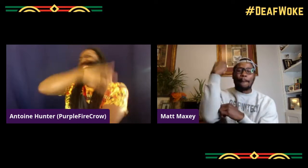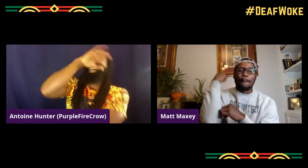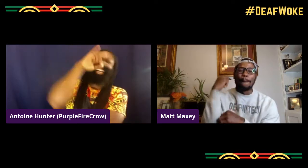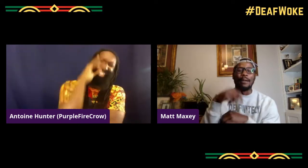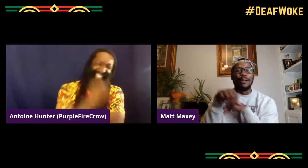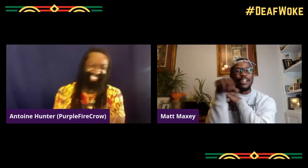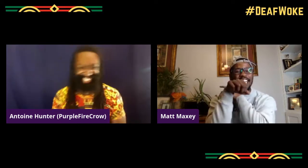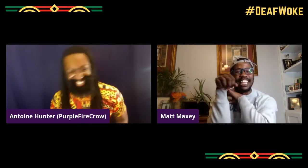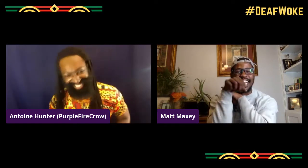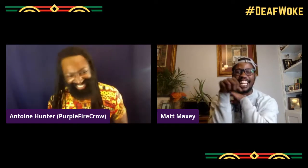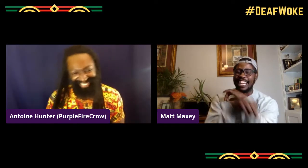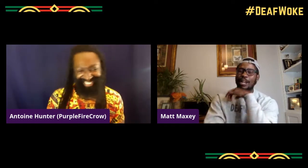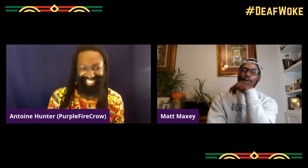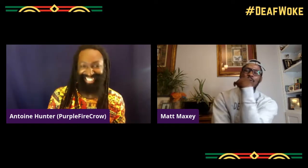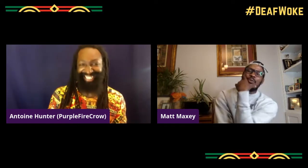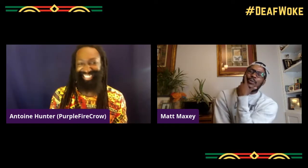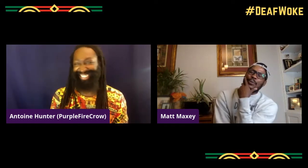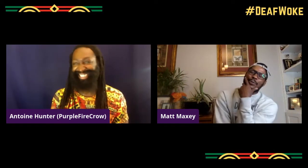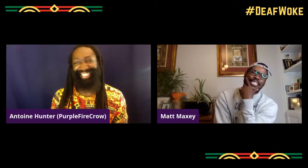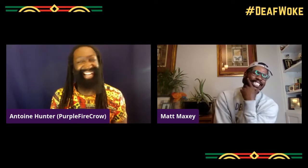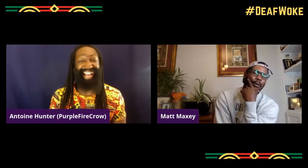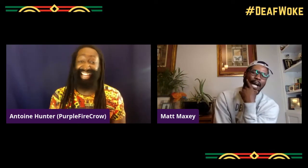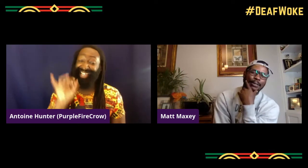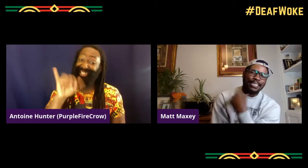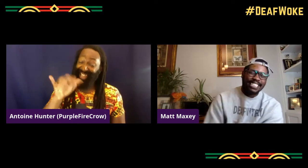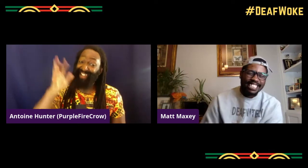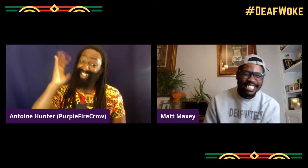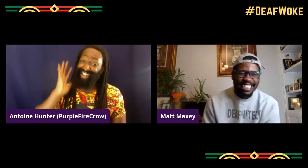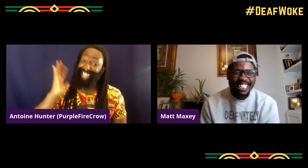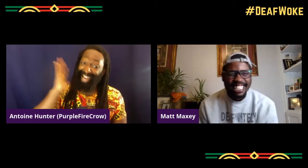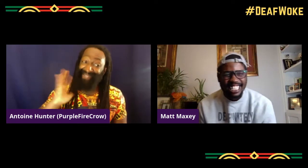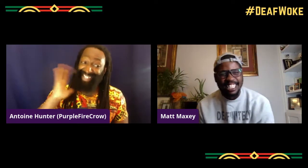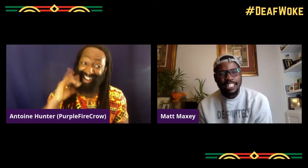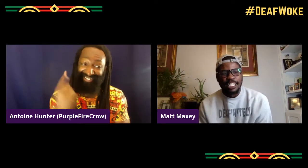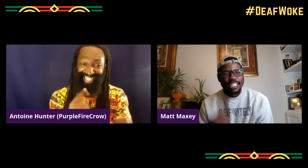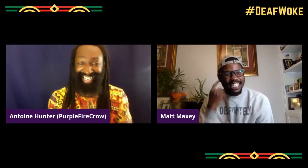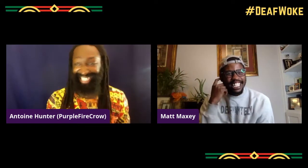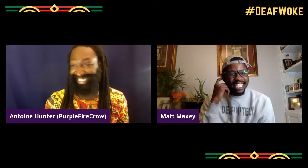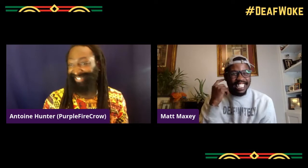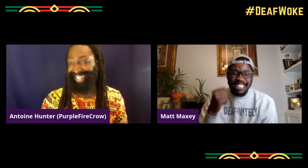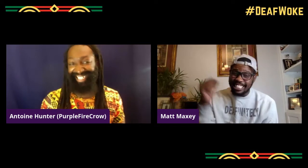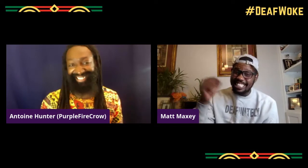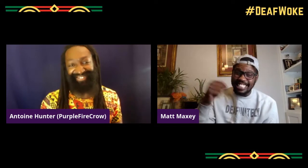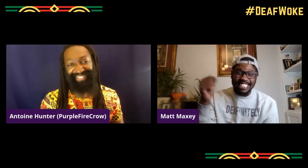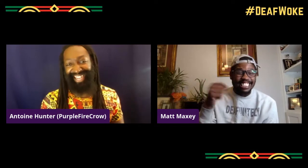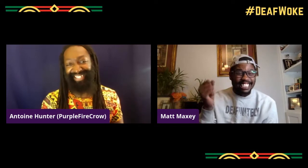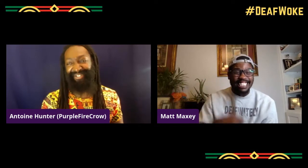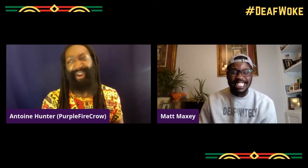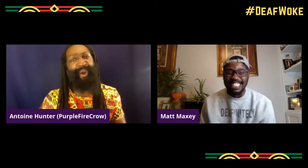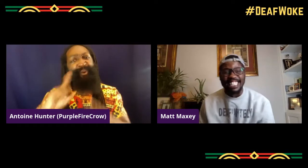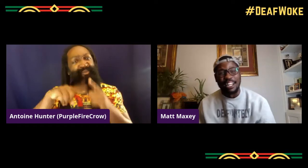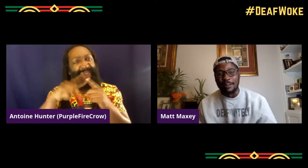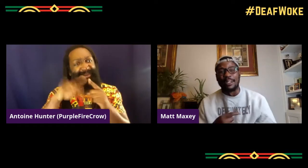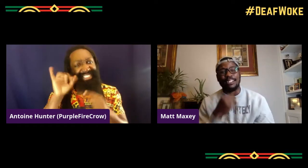Oh I'm watching it. Oh, so long ago. Oh yeah, that was long time ago, right?